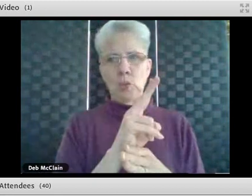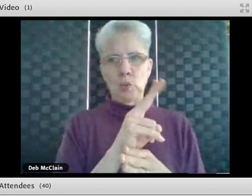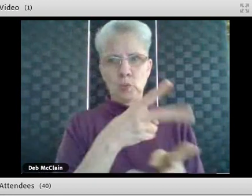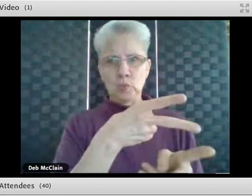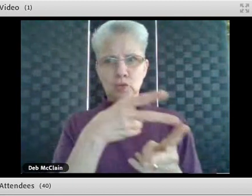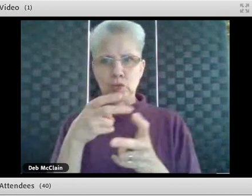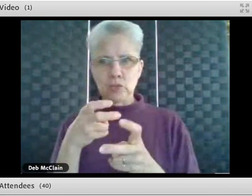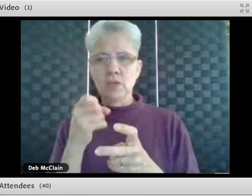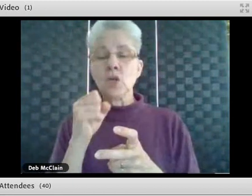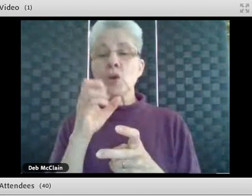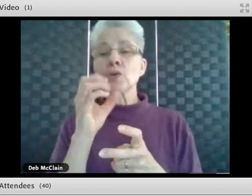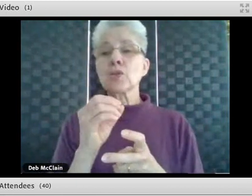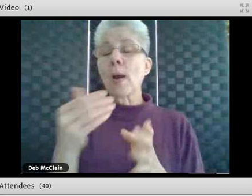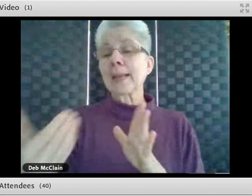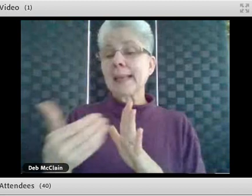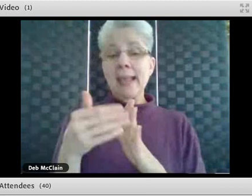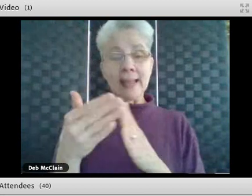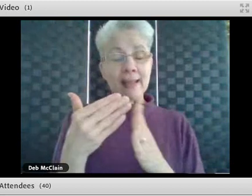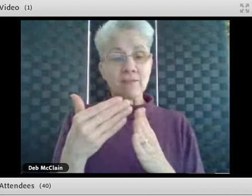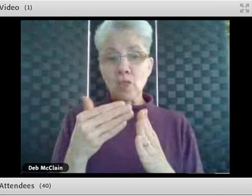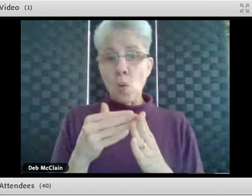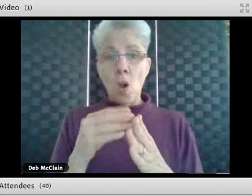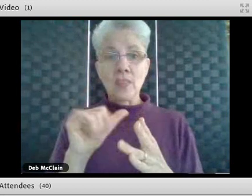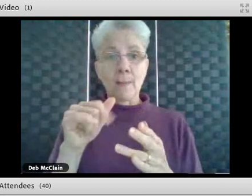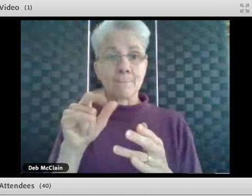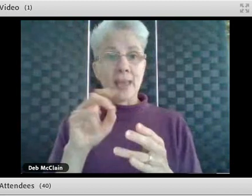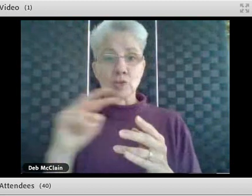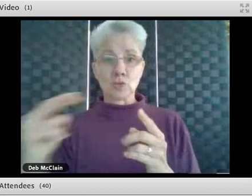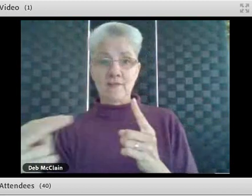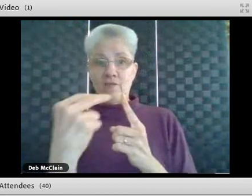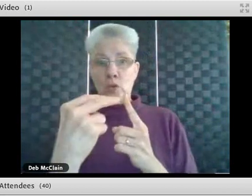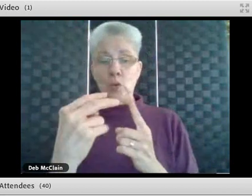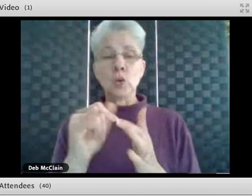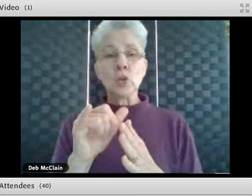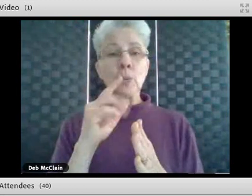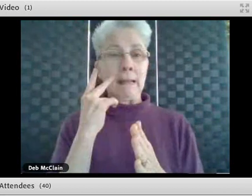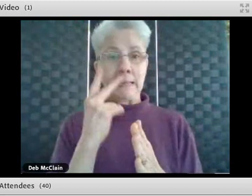So, once again, even though, on the patron view, you may not see this -- you may just see